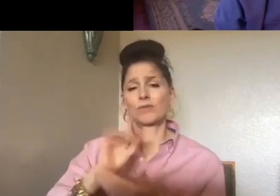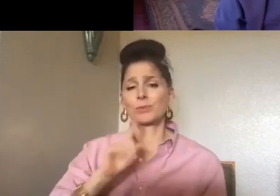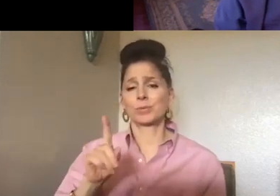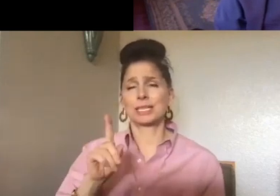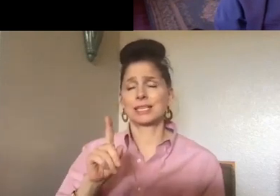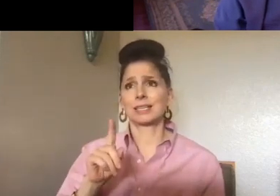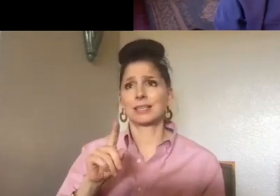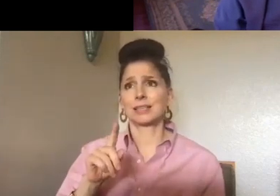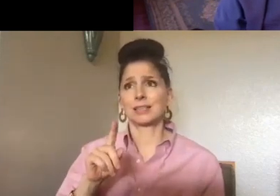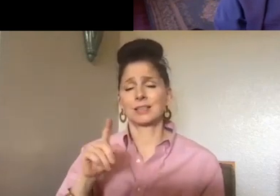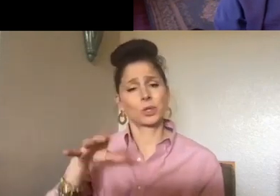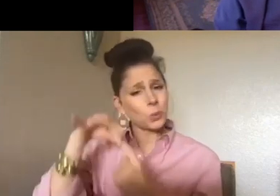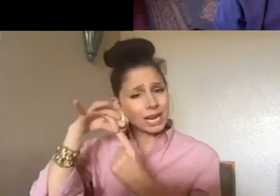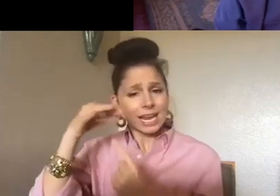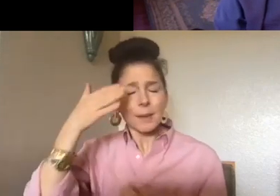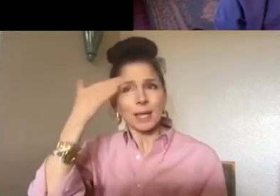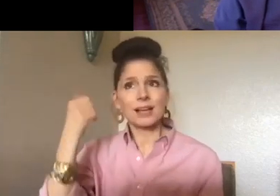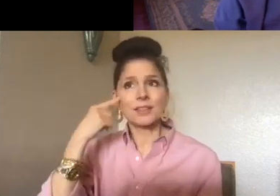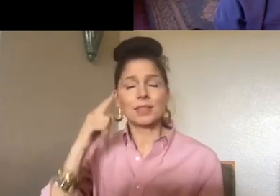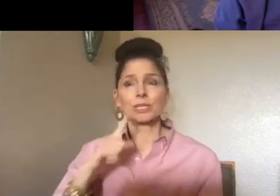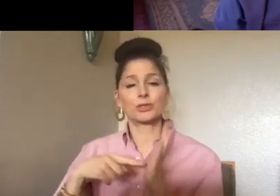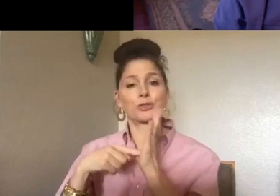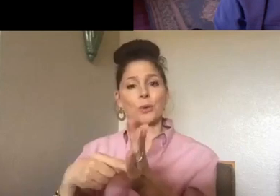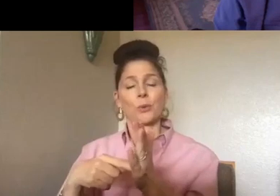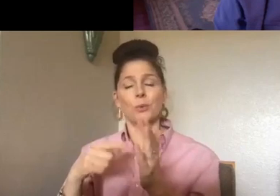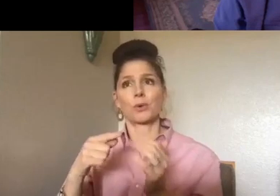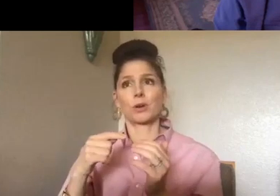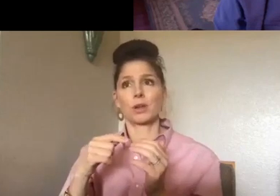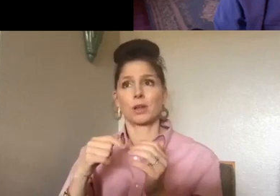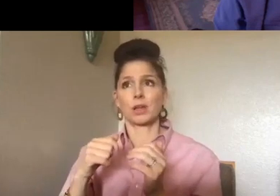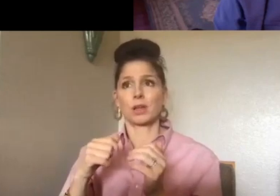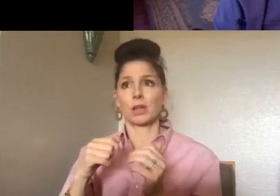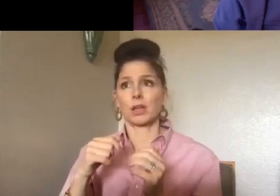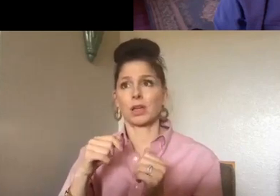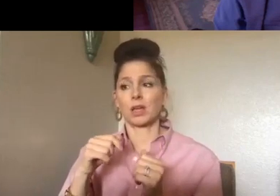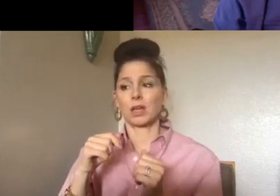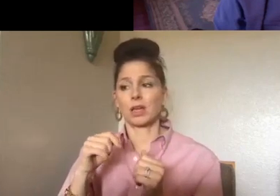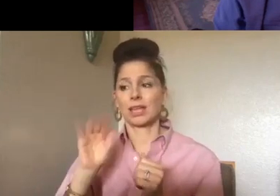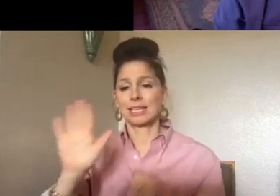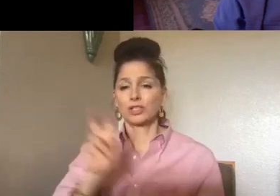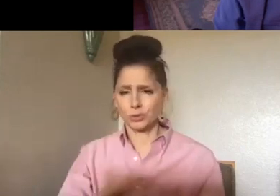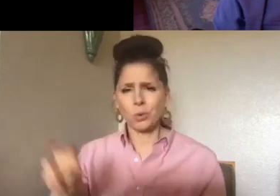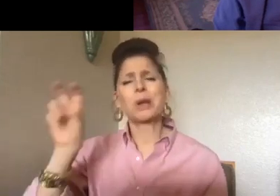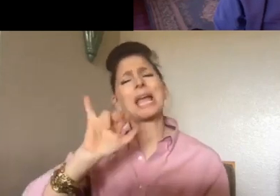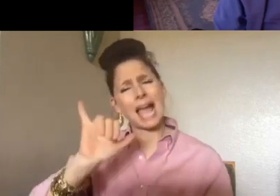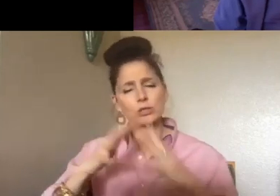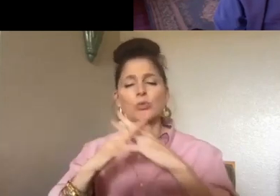movie, it was really unique because it showed, it portrayed the deaf, yes it was